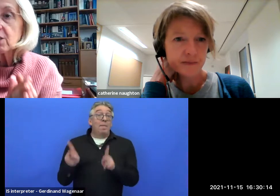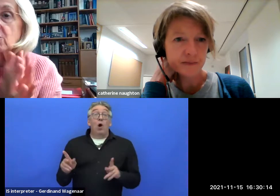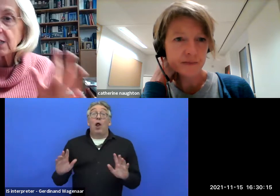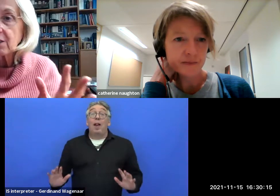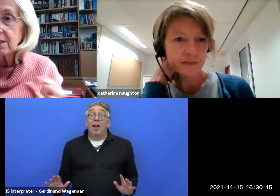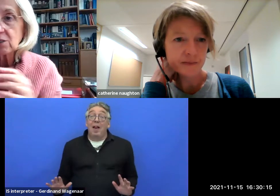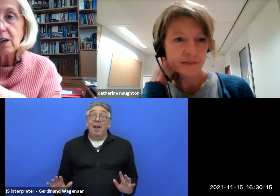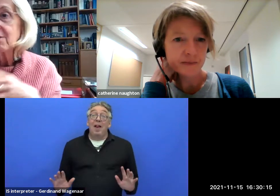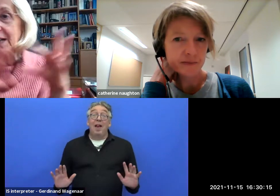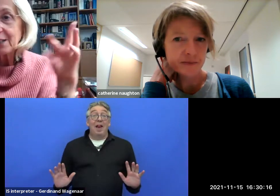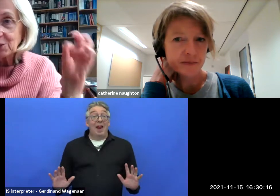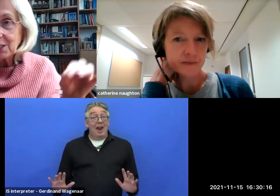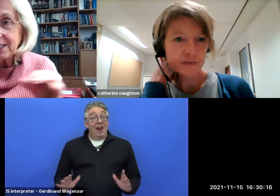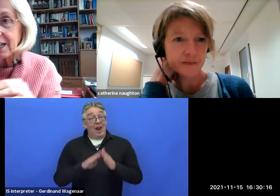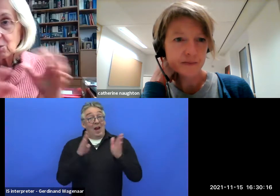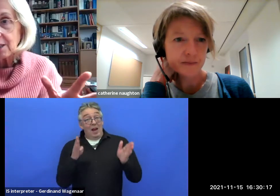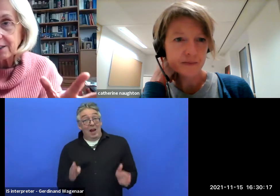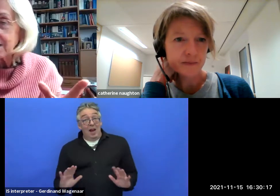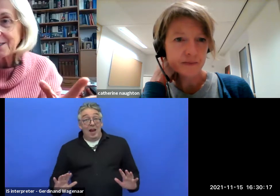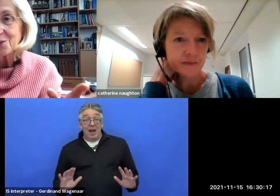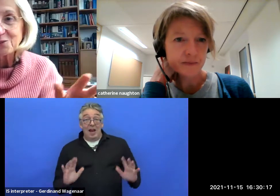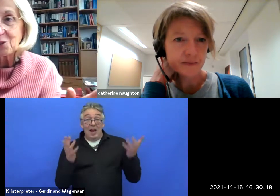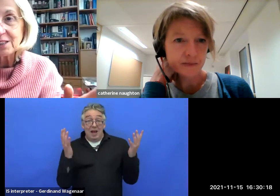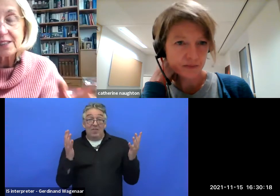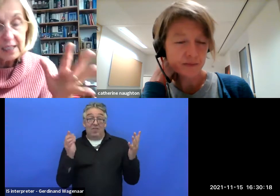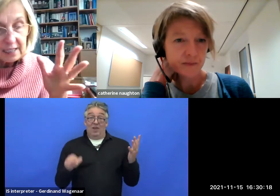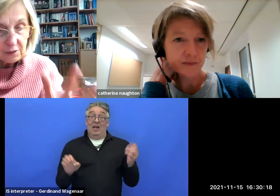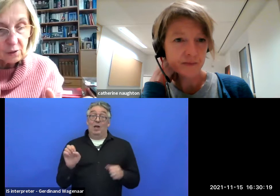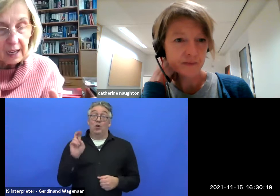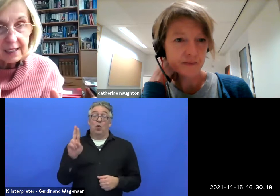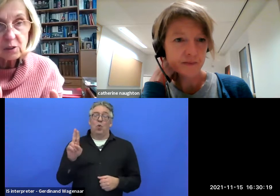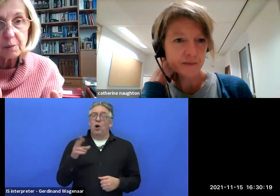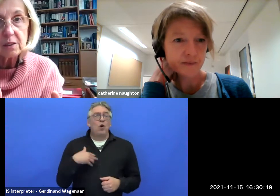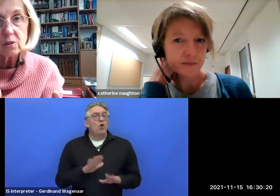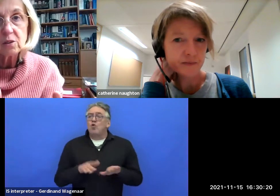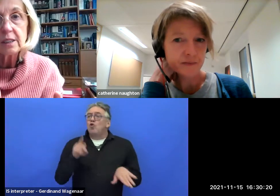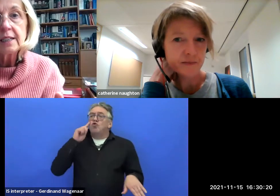We don't check if you have a green card if you are in the EU territory,